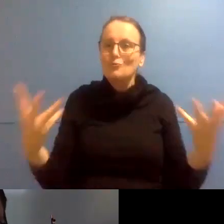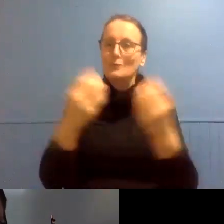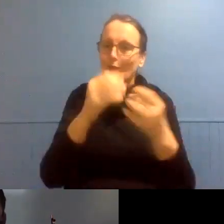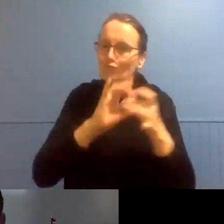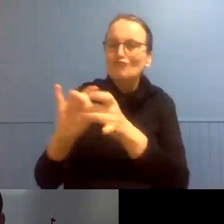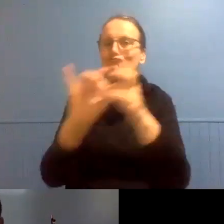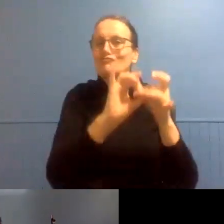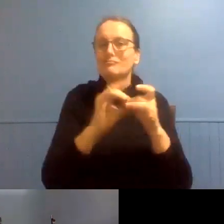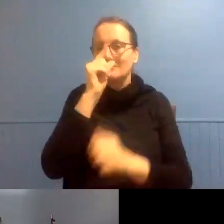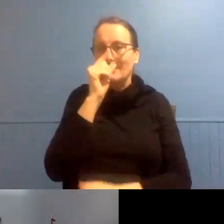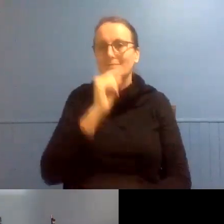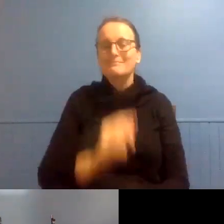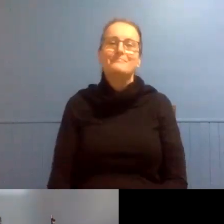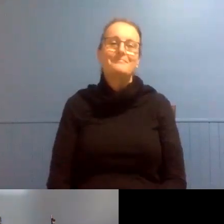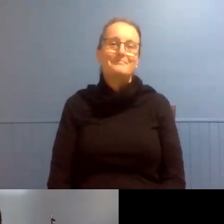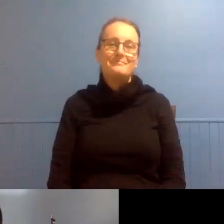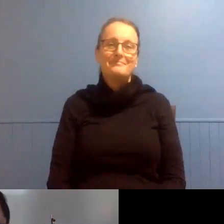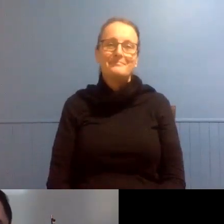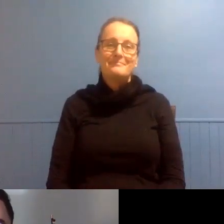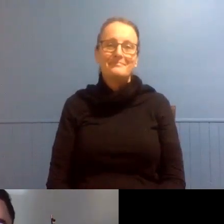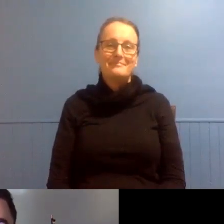IAN RT